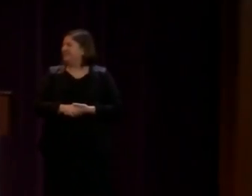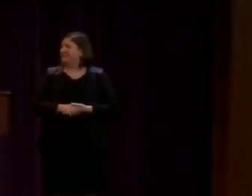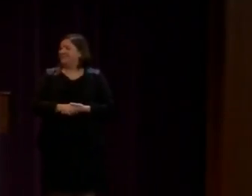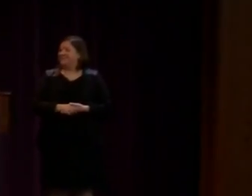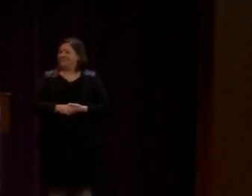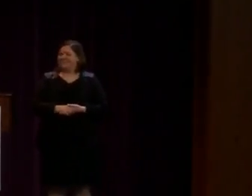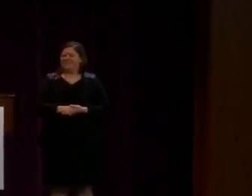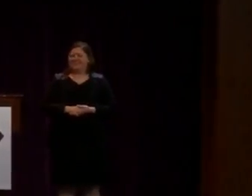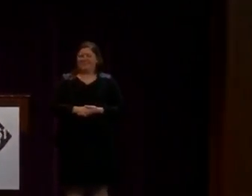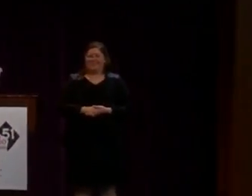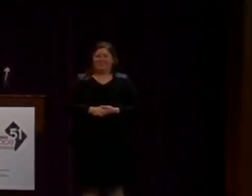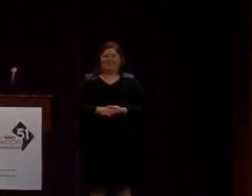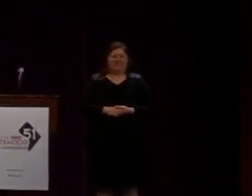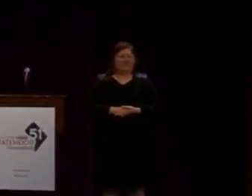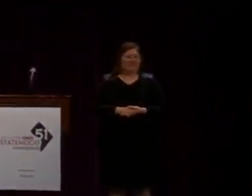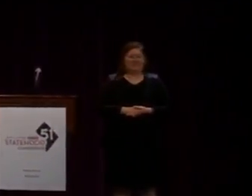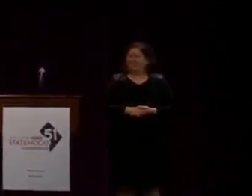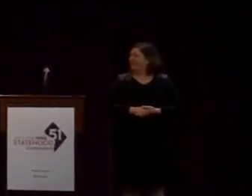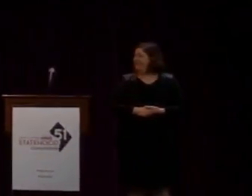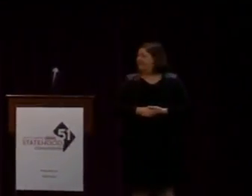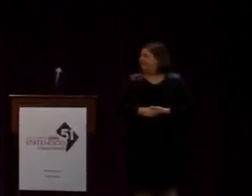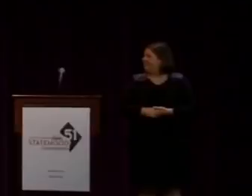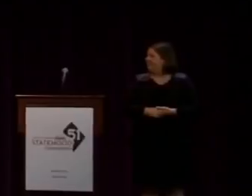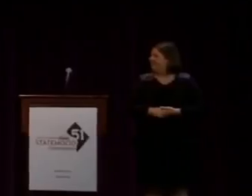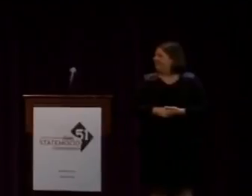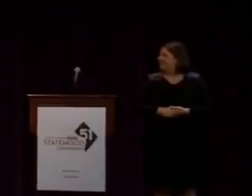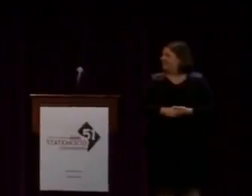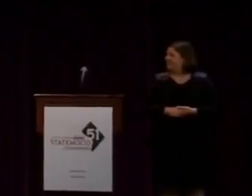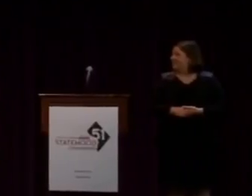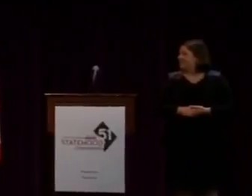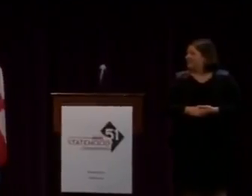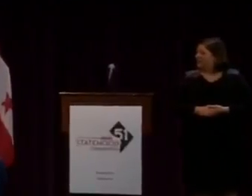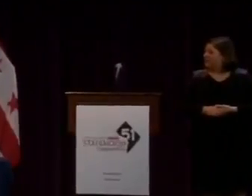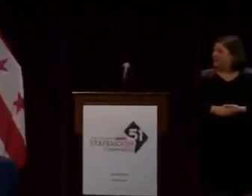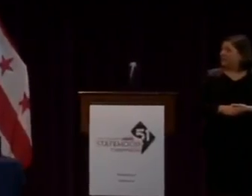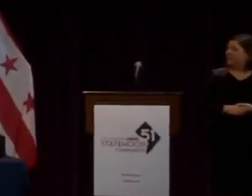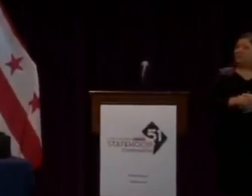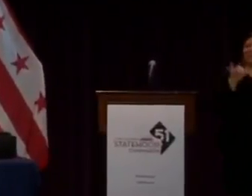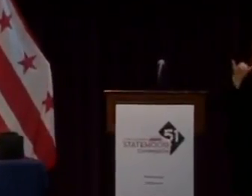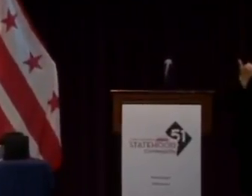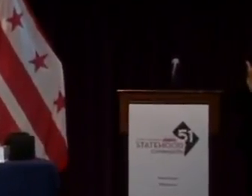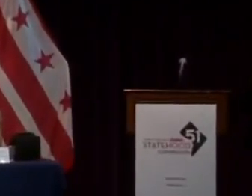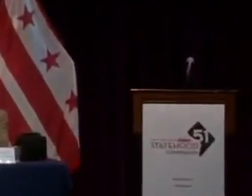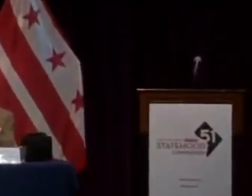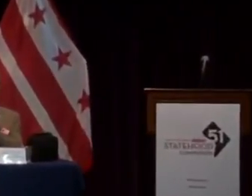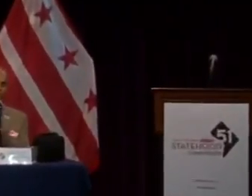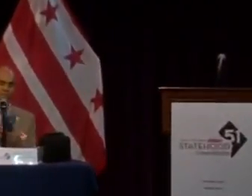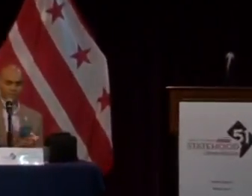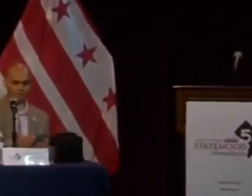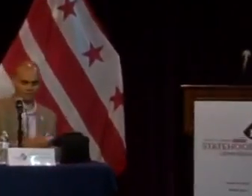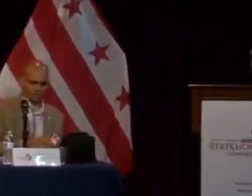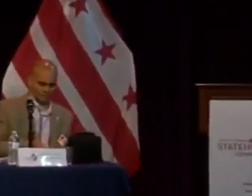WE NOW COME TO THE PORTION OF OUR DELEGATE TESTIMONY.